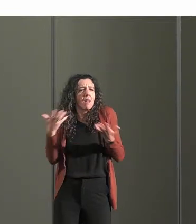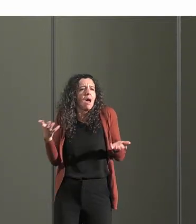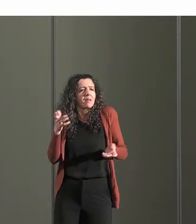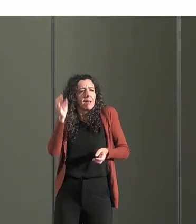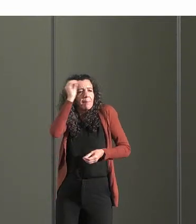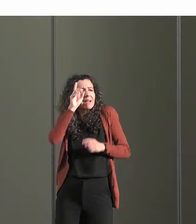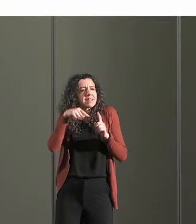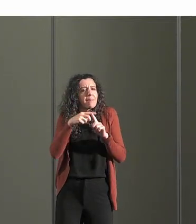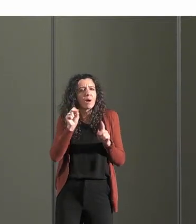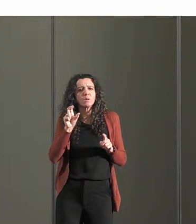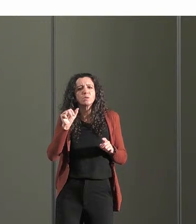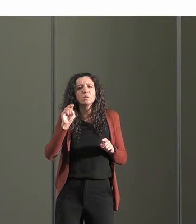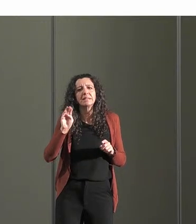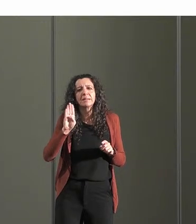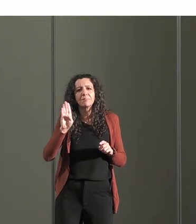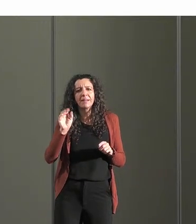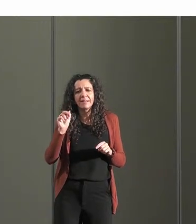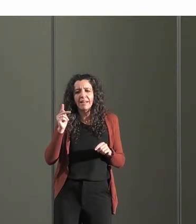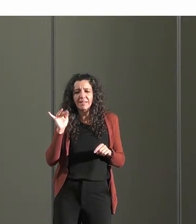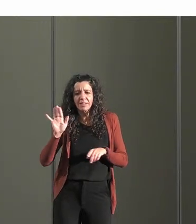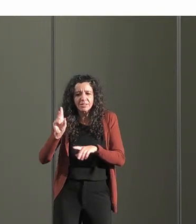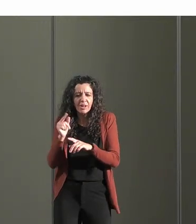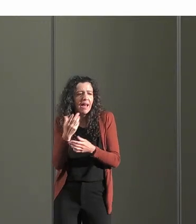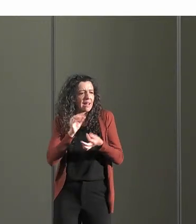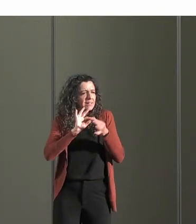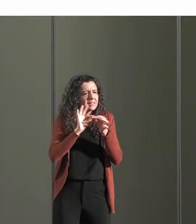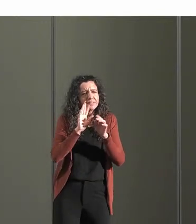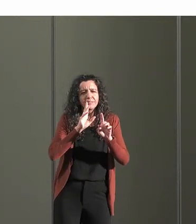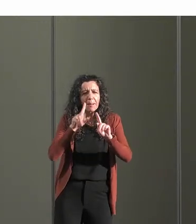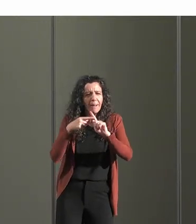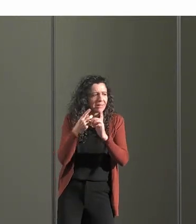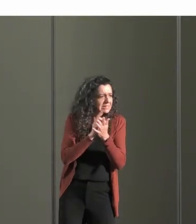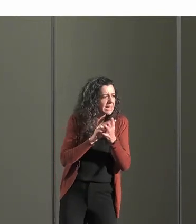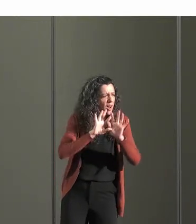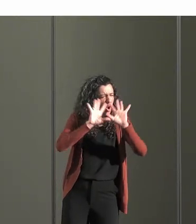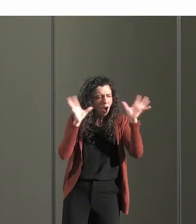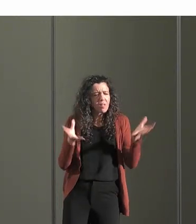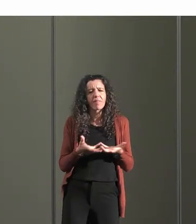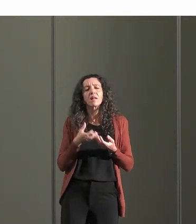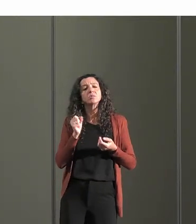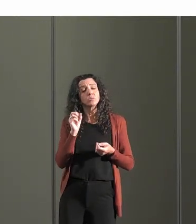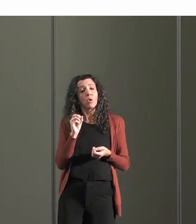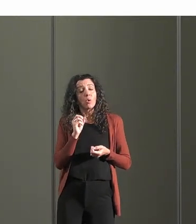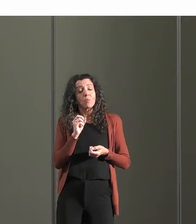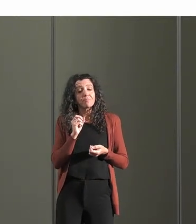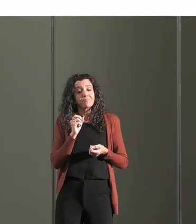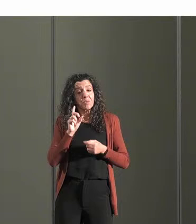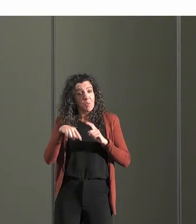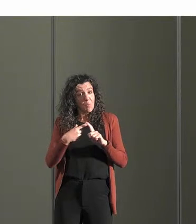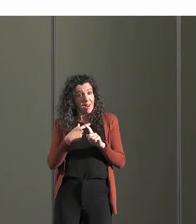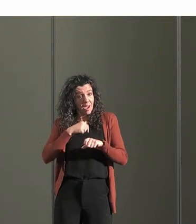was blind and had a lot of opinions on the ergonomics of